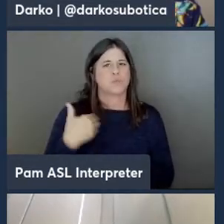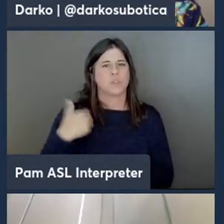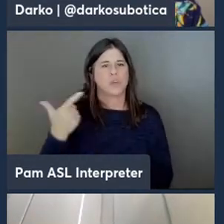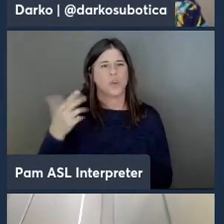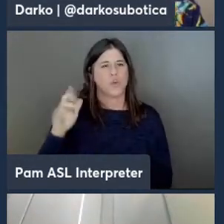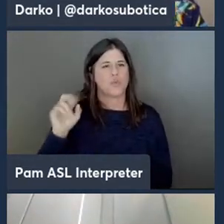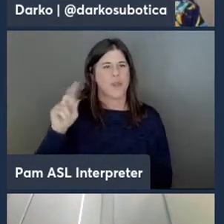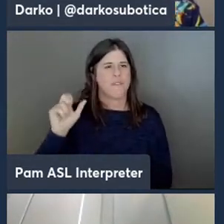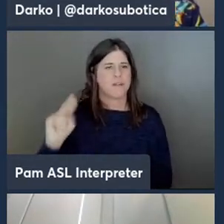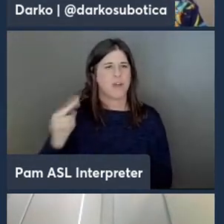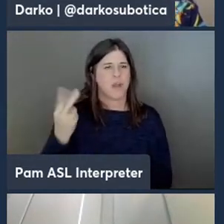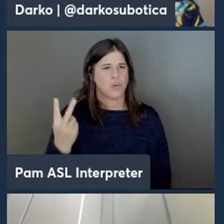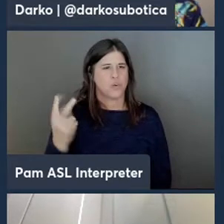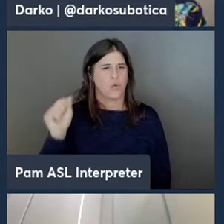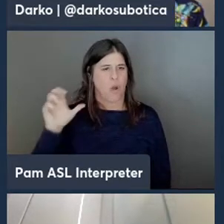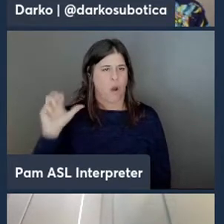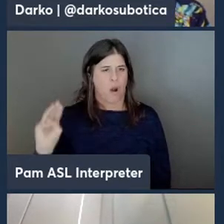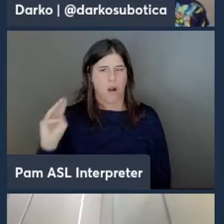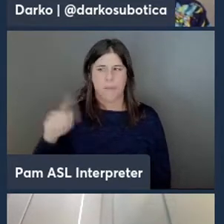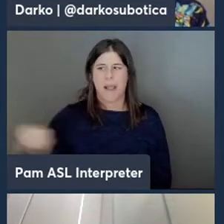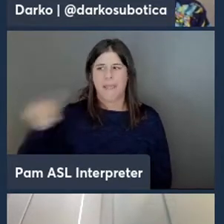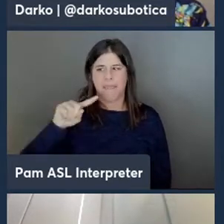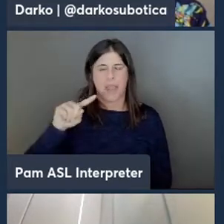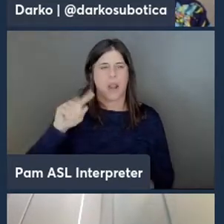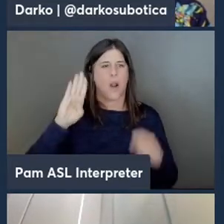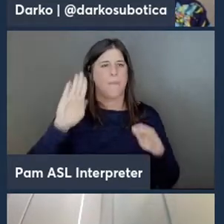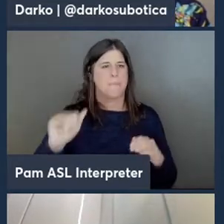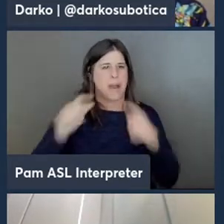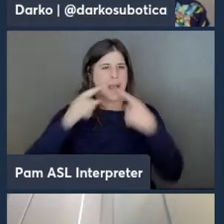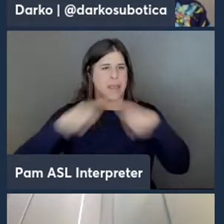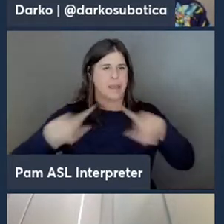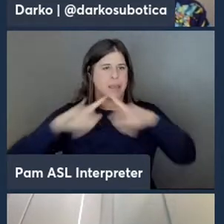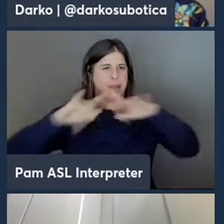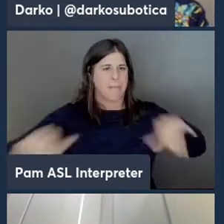They're bi-compatible to run Android native